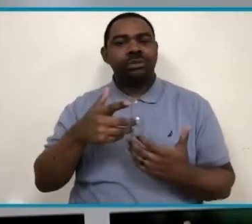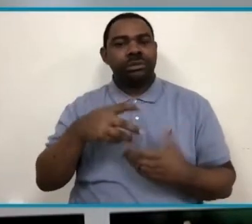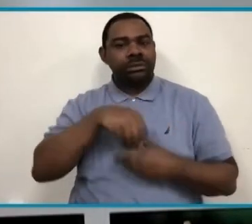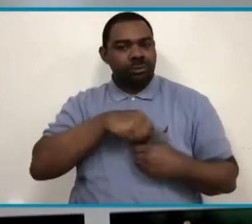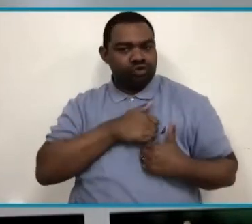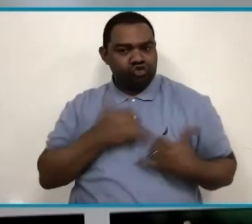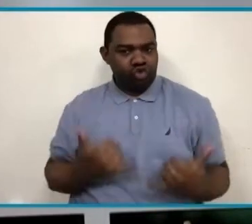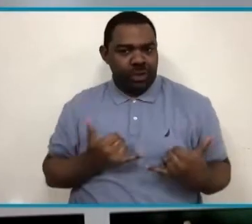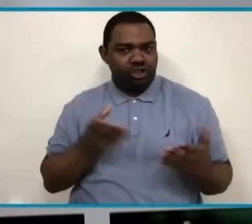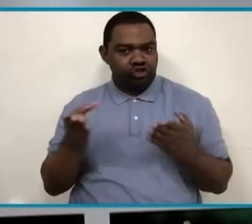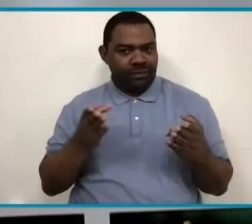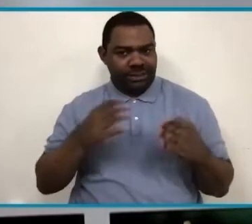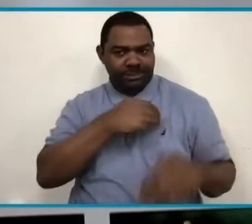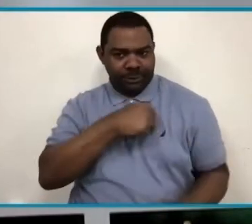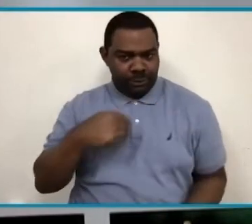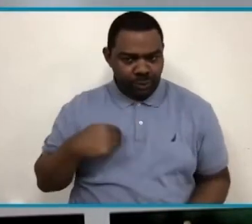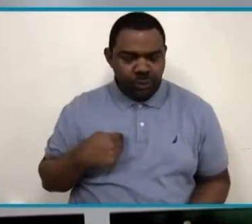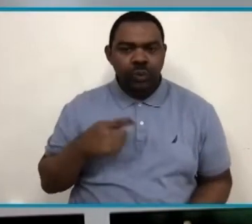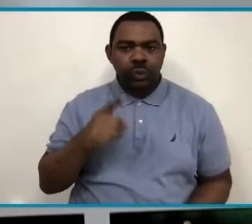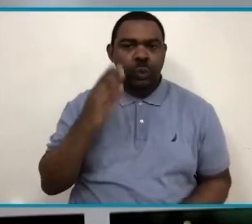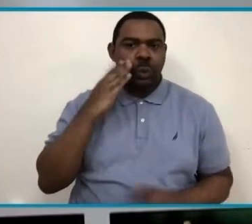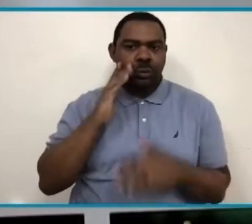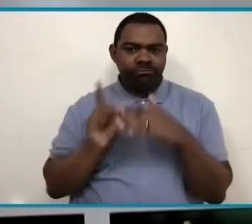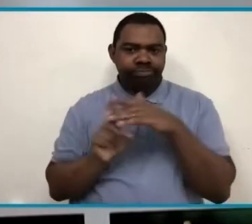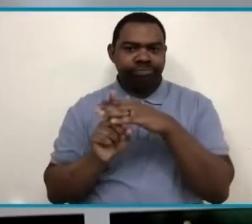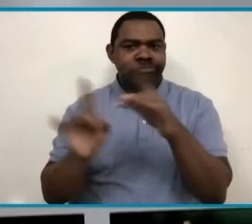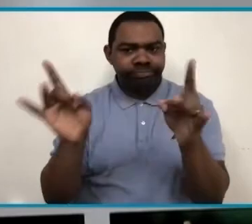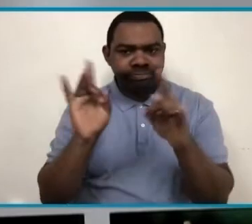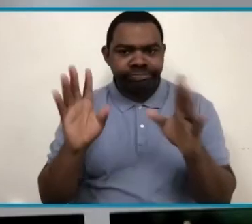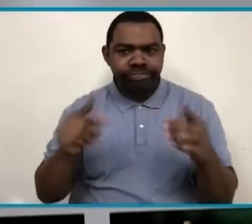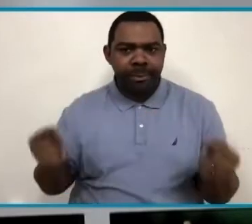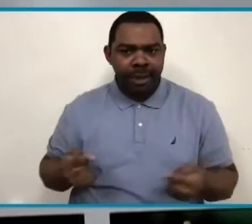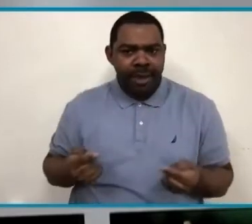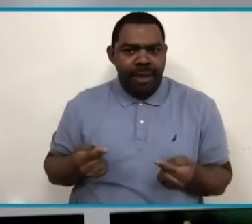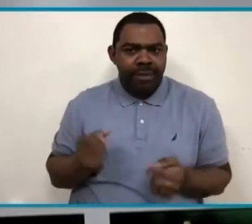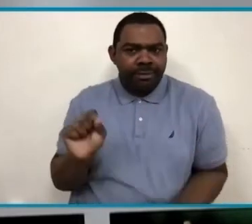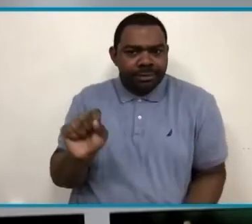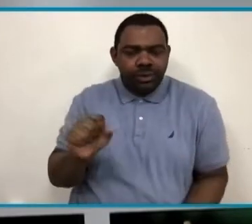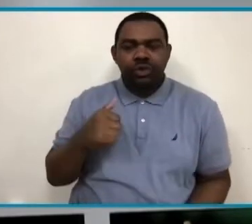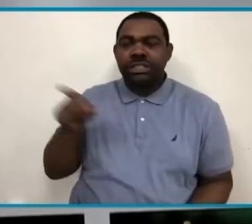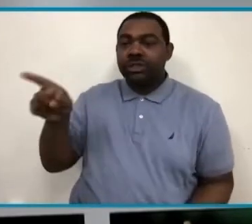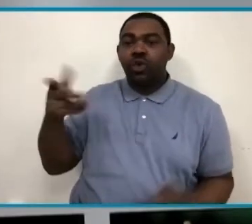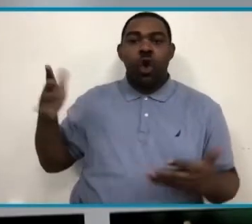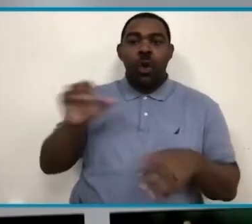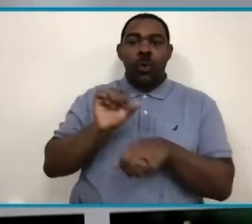prevalence of chronic pain, so she was working with a lot of service members with chronic pain.